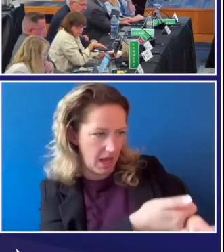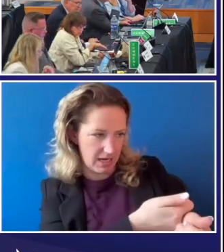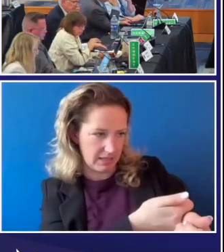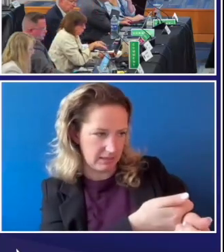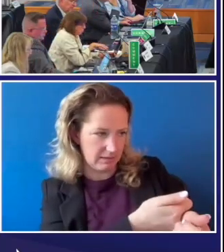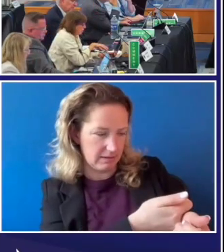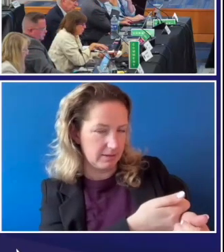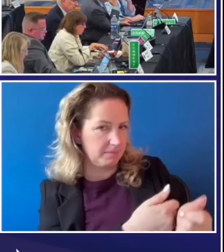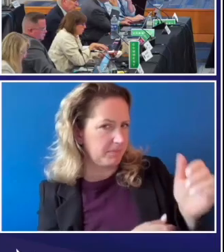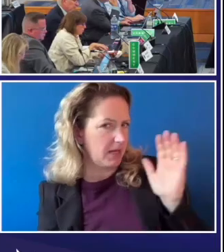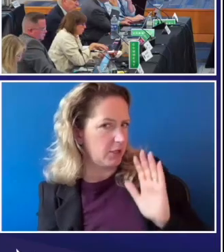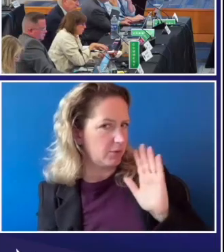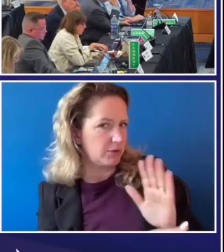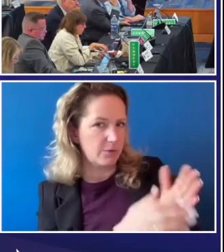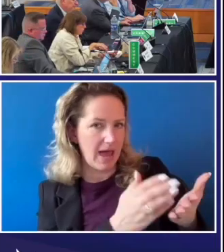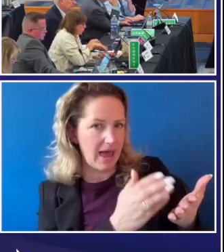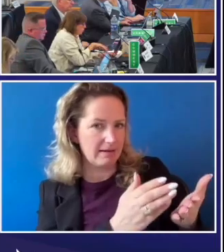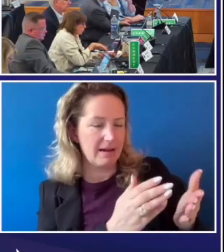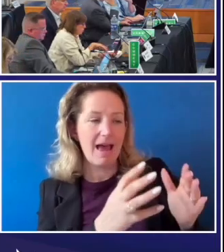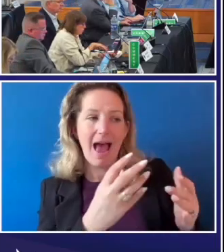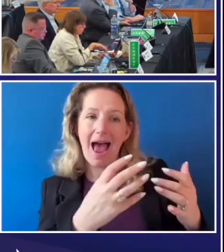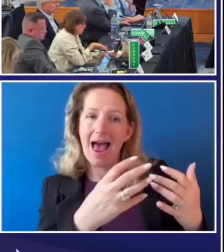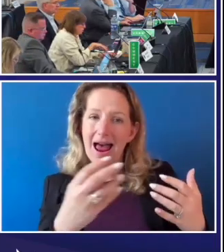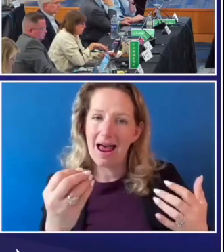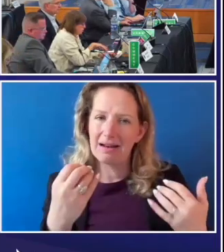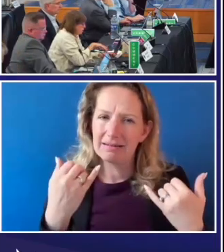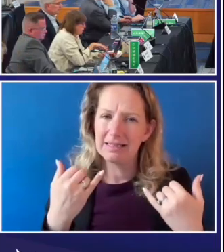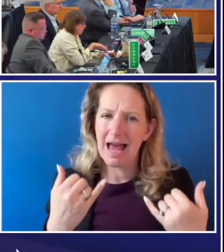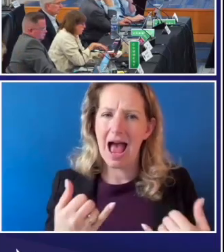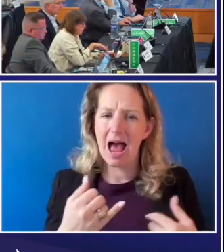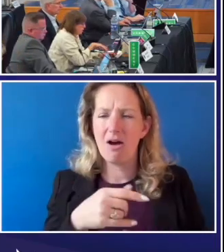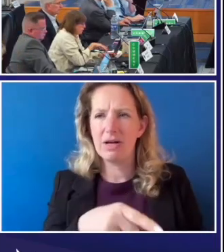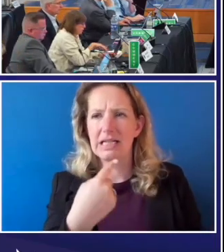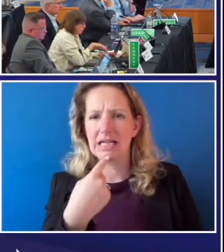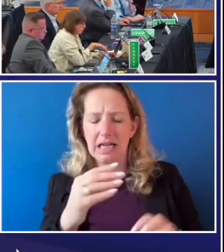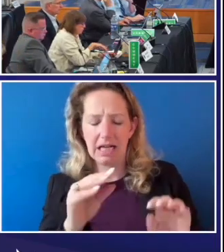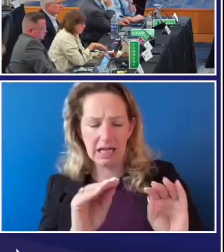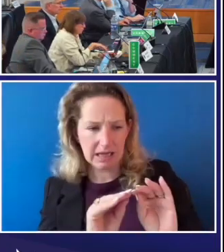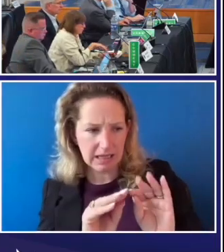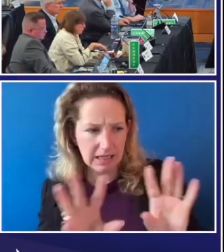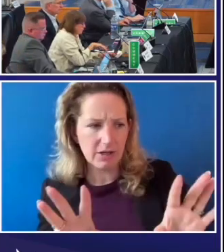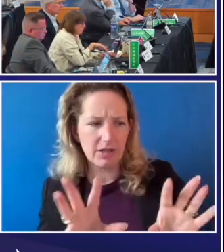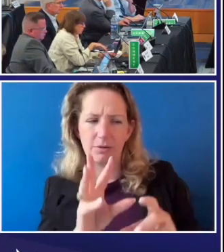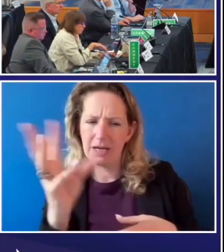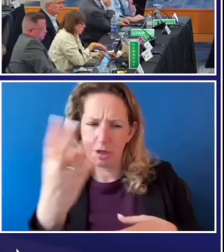But now it says to include, clearly delineating success and failure